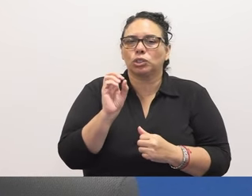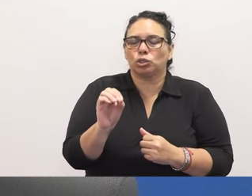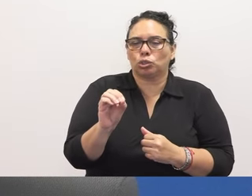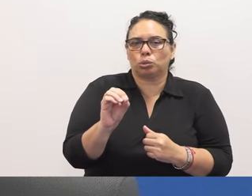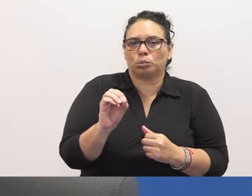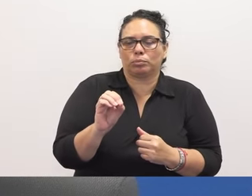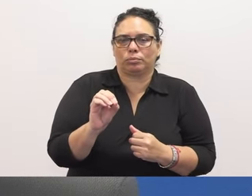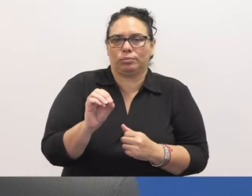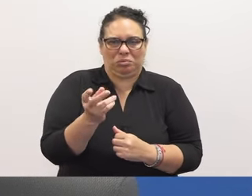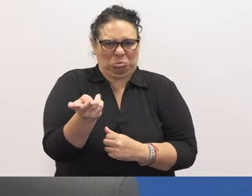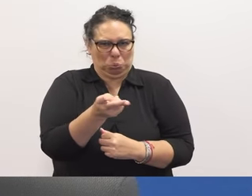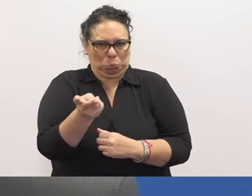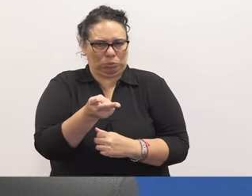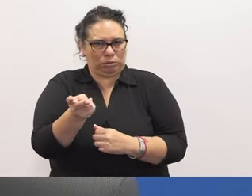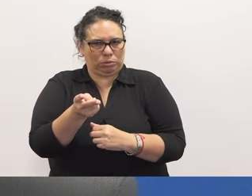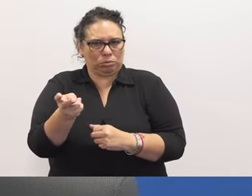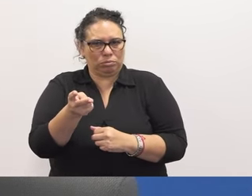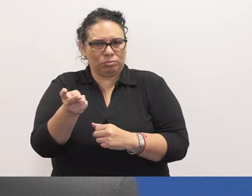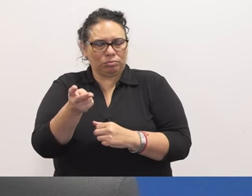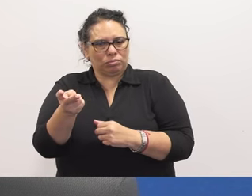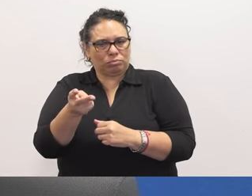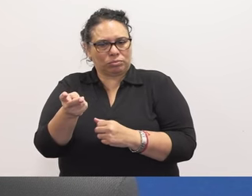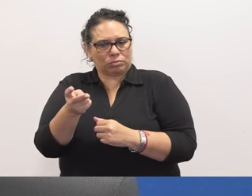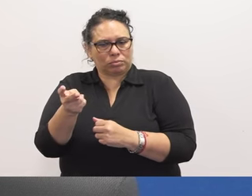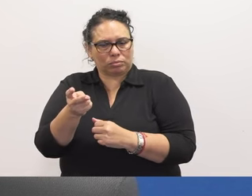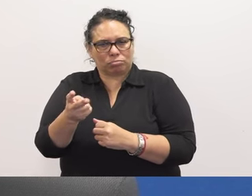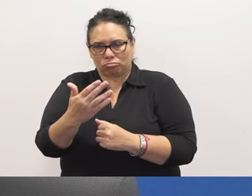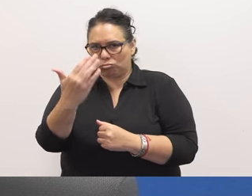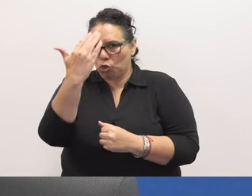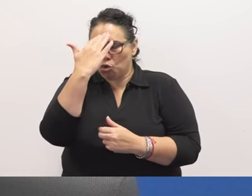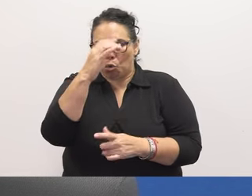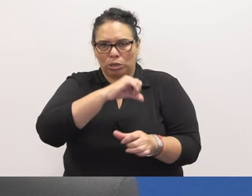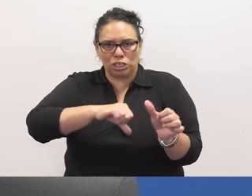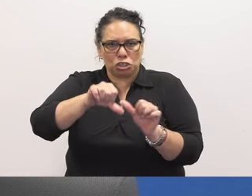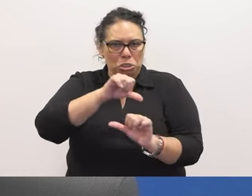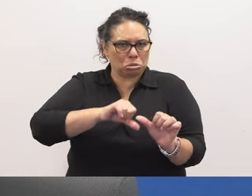And so both of you, you know, Dow, we've known each other for six, seven years now,